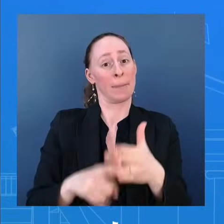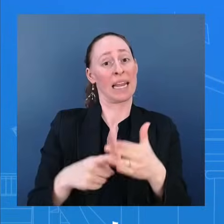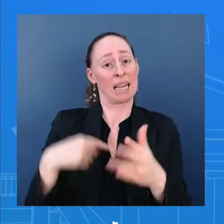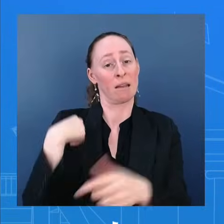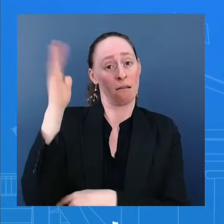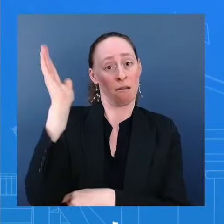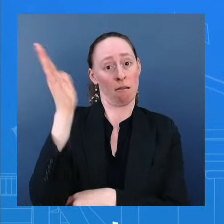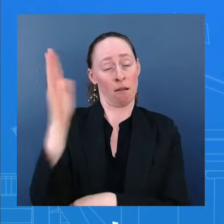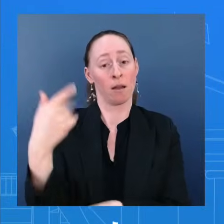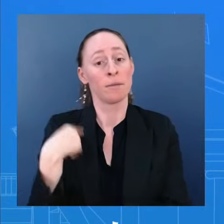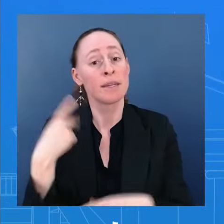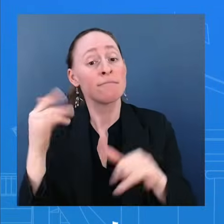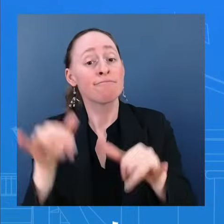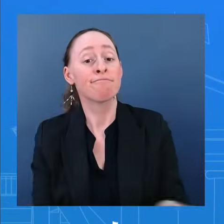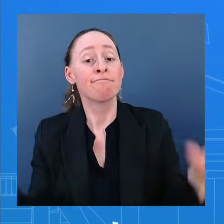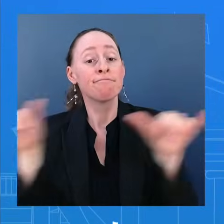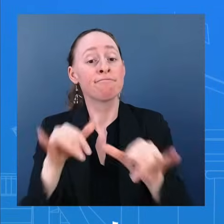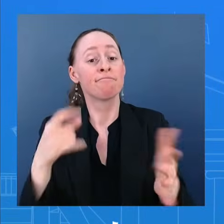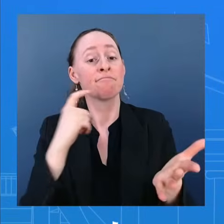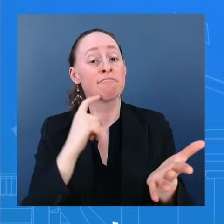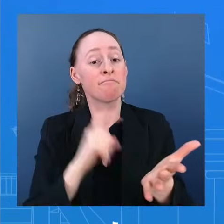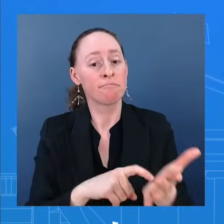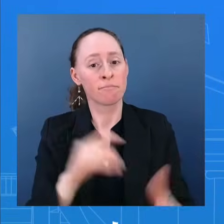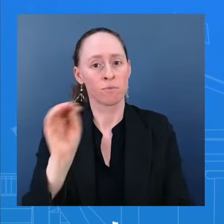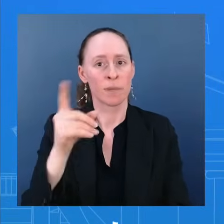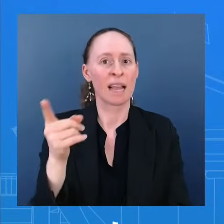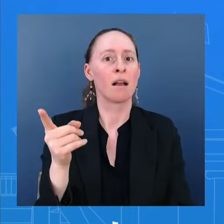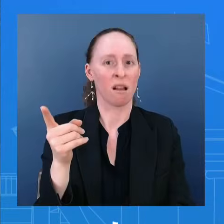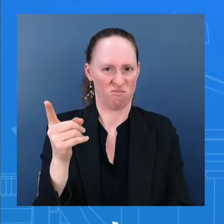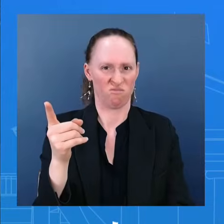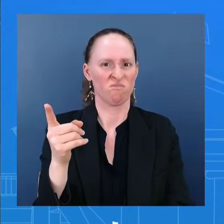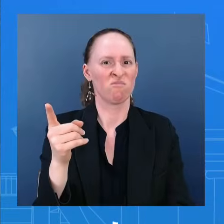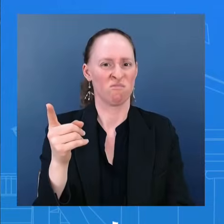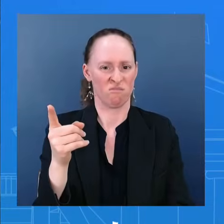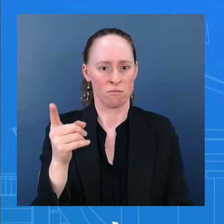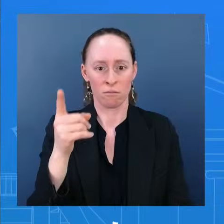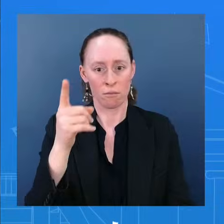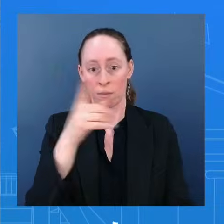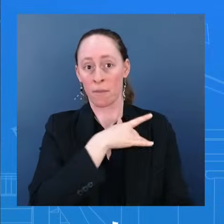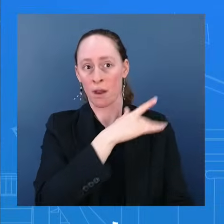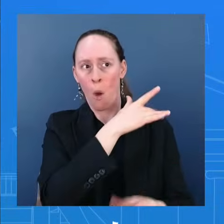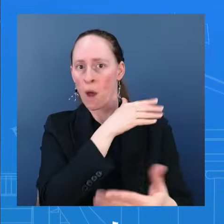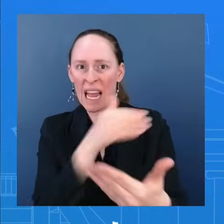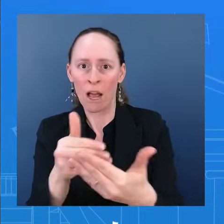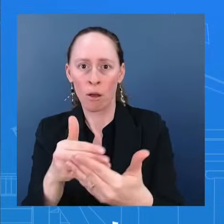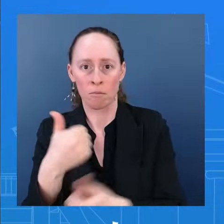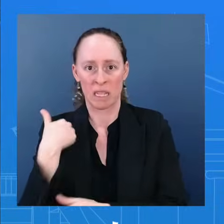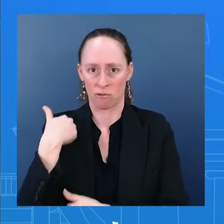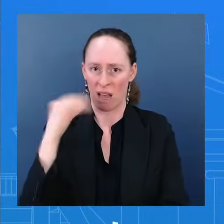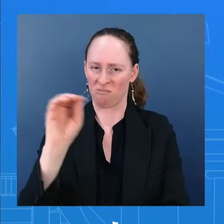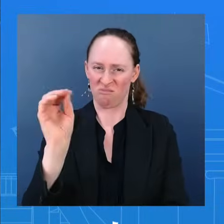in or near restricted spaces. The Press: That's not what the senators said in the letter. They said, in fact, that they've been observed maneuvering